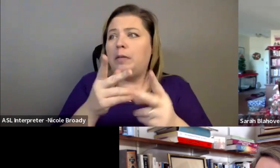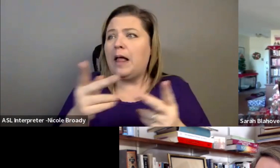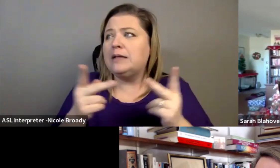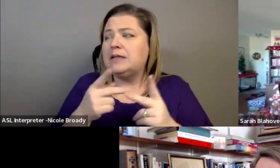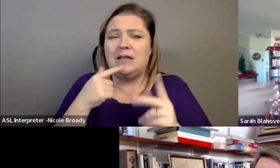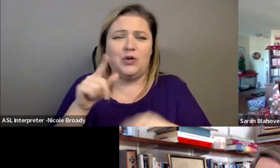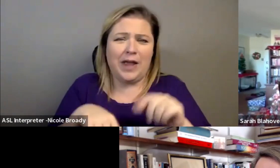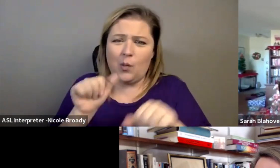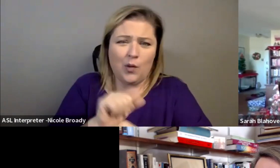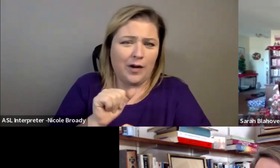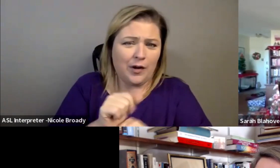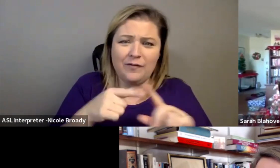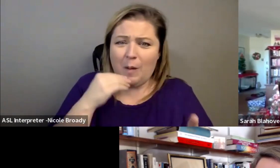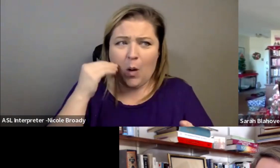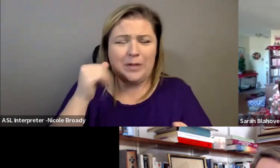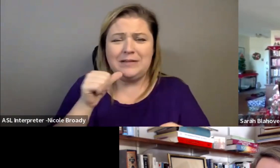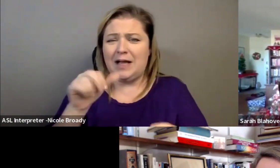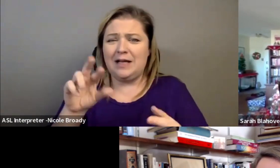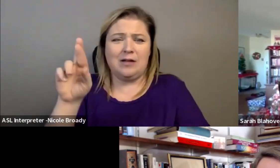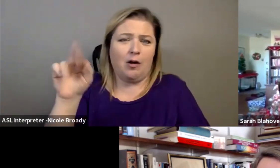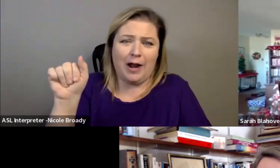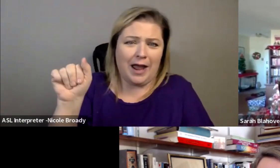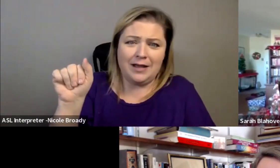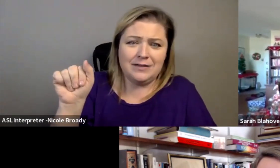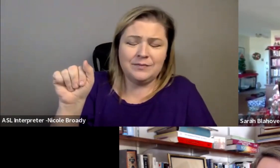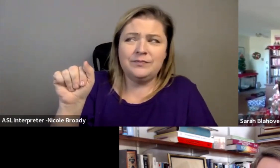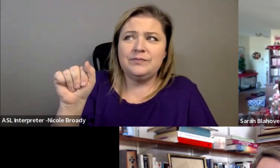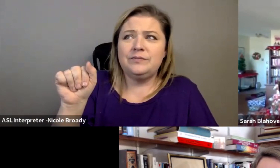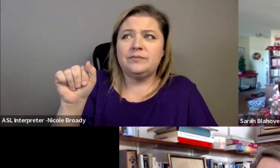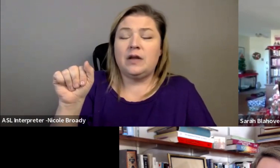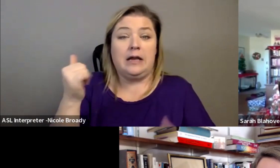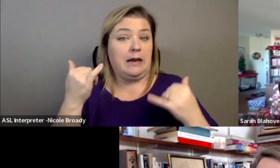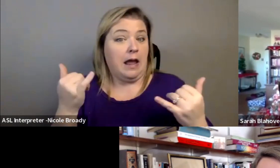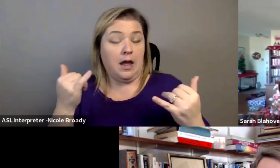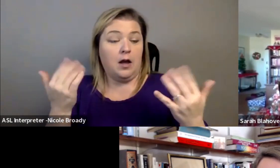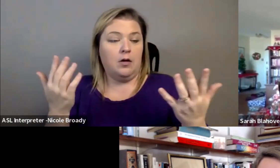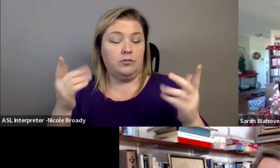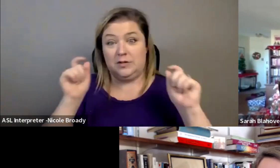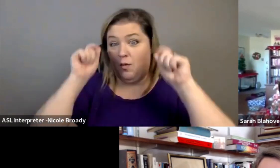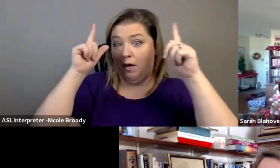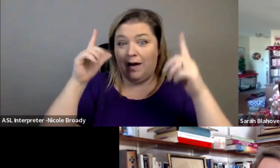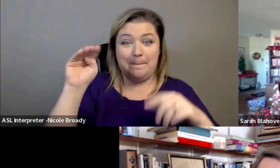from home, it's not a reasonable accommodation. So suddenly, to our surprise, in March 2020,